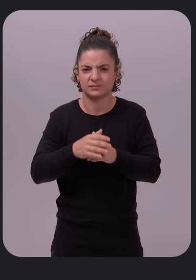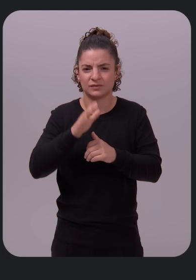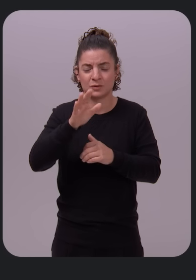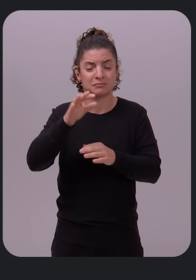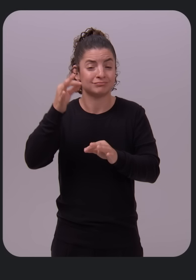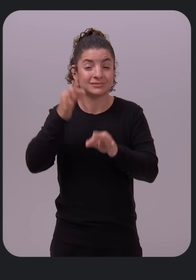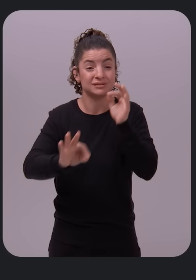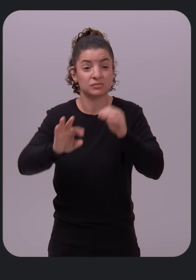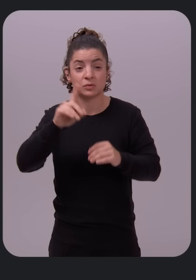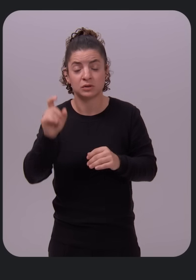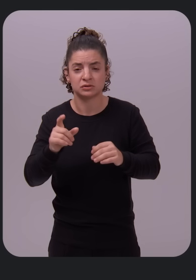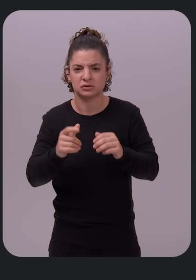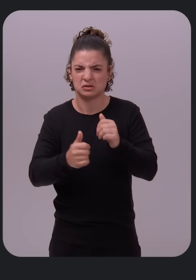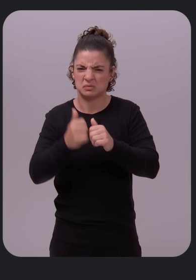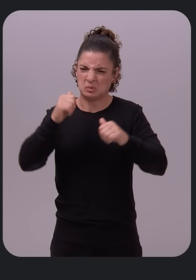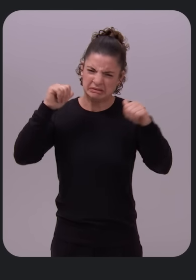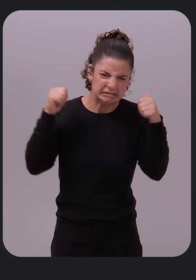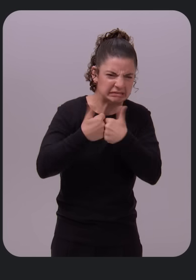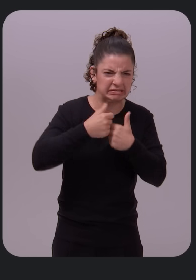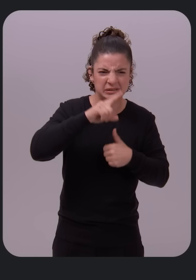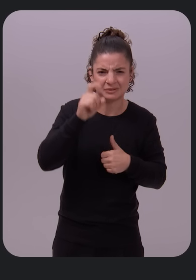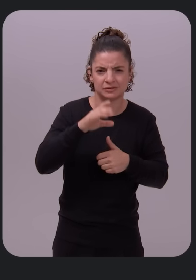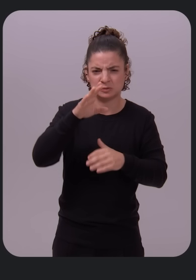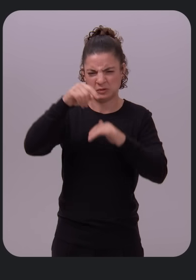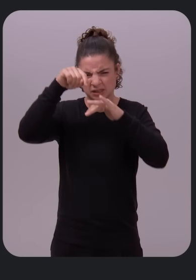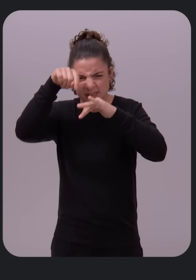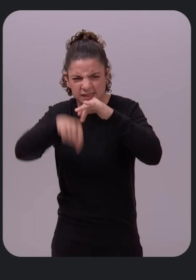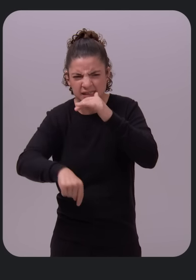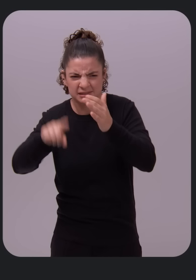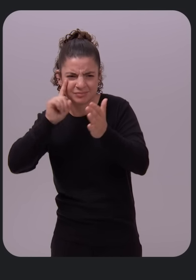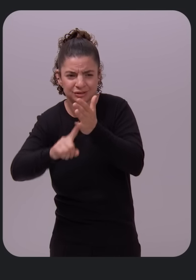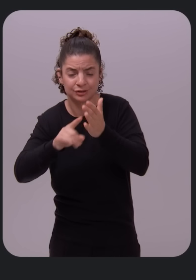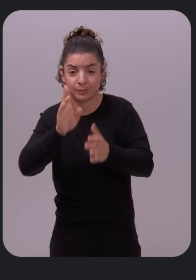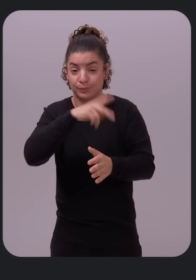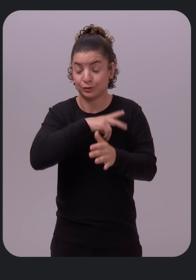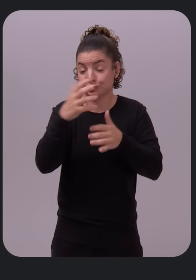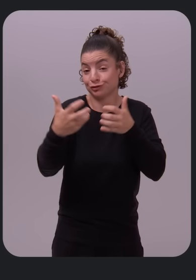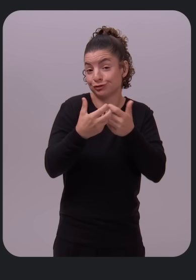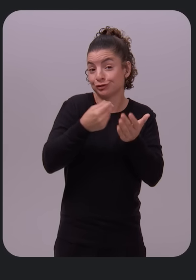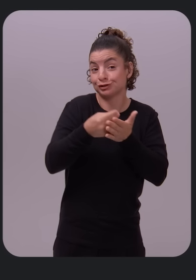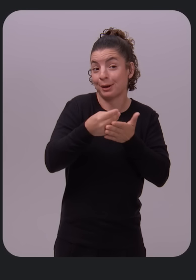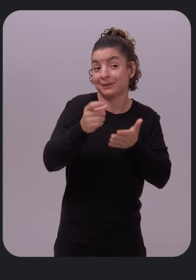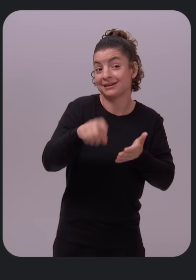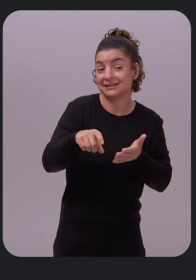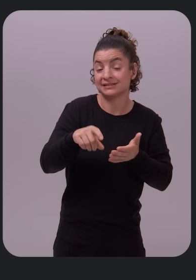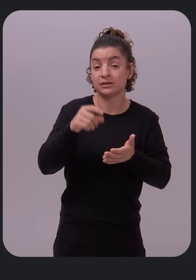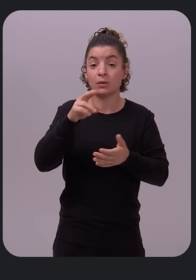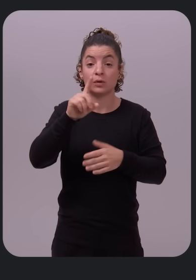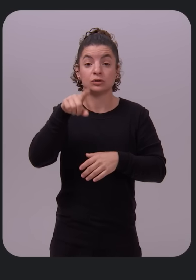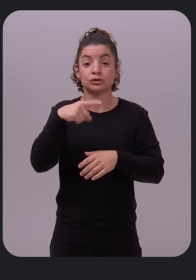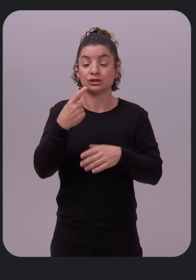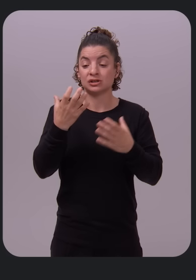your simplest and your hardest questions, your deepest research, your personalized shopping needs, your just